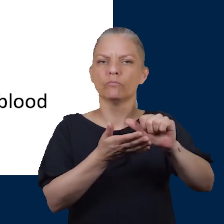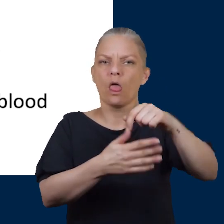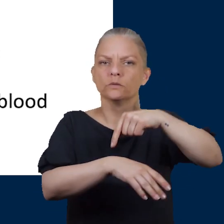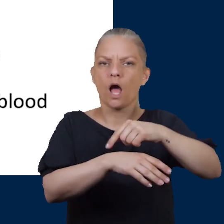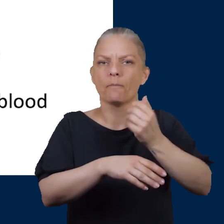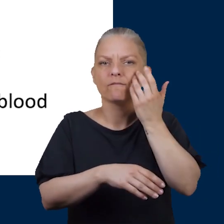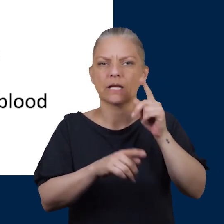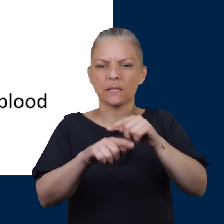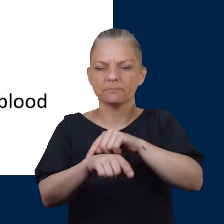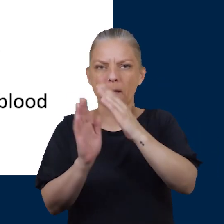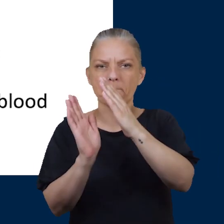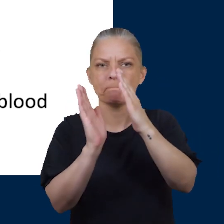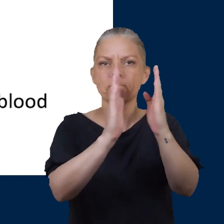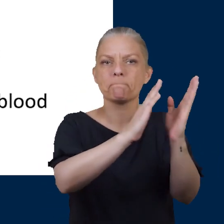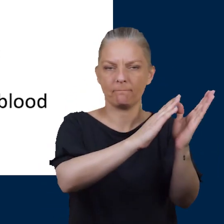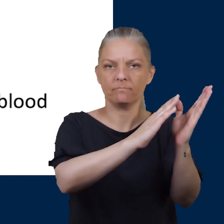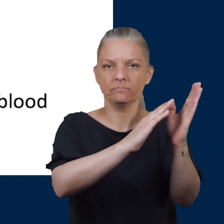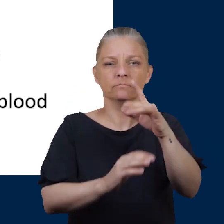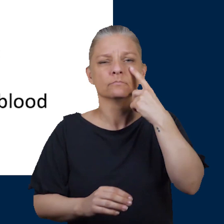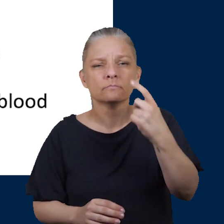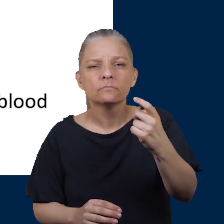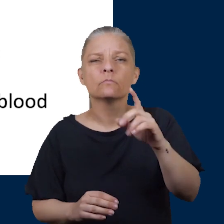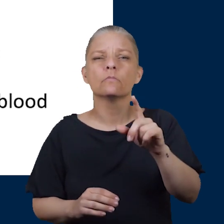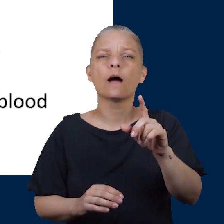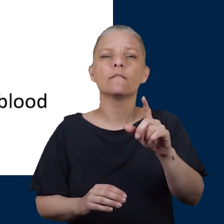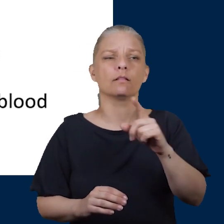be careful with portion sizes and remember to stay well hydrated.